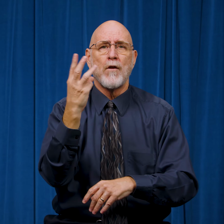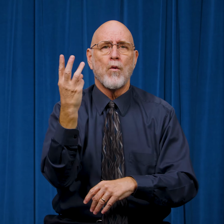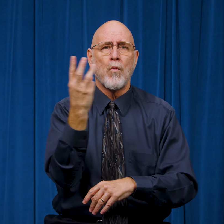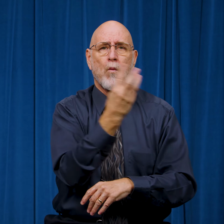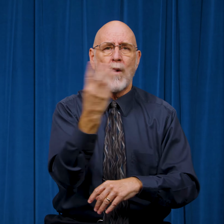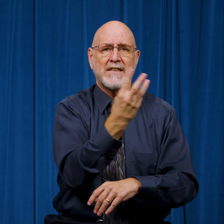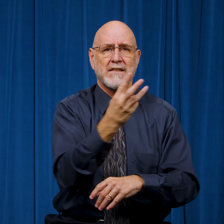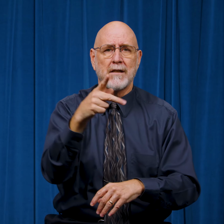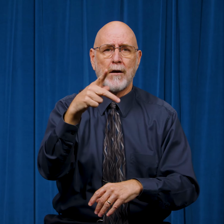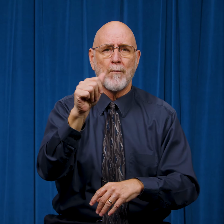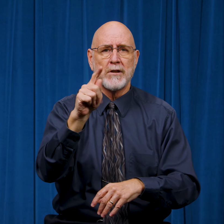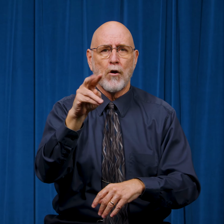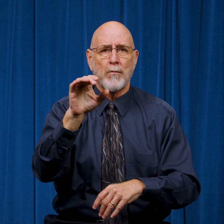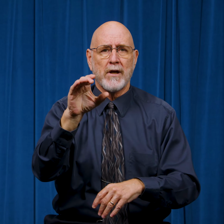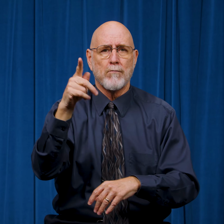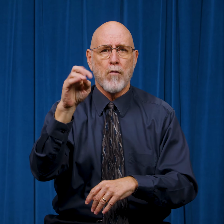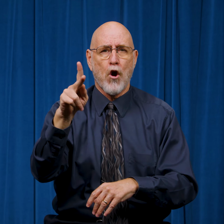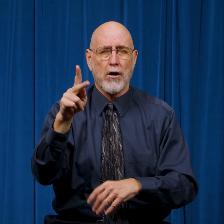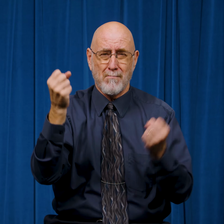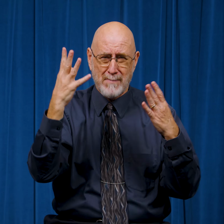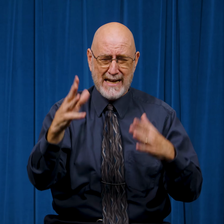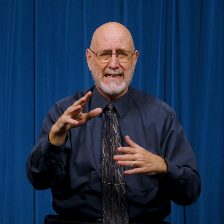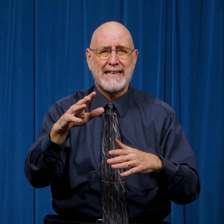These park grounds contain many monuments and memorials,